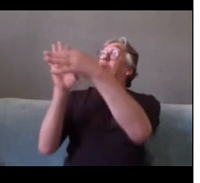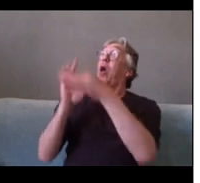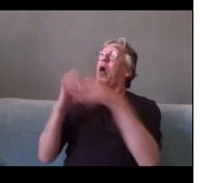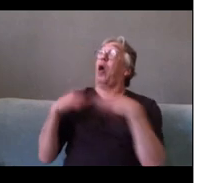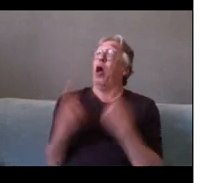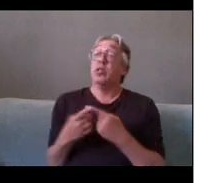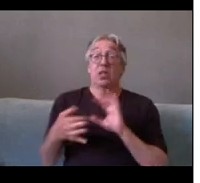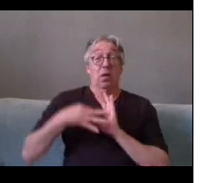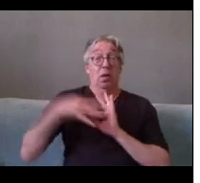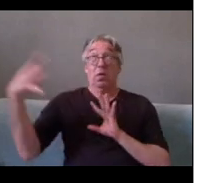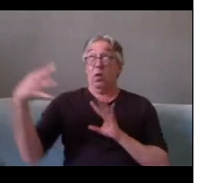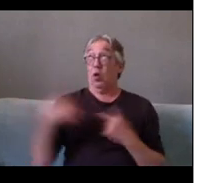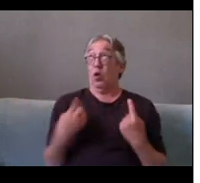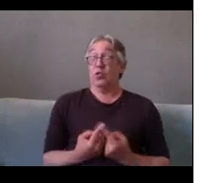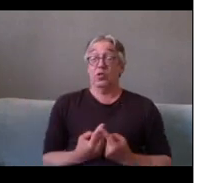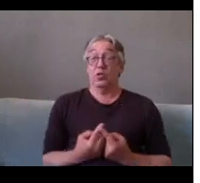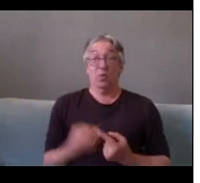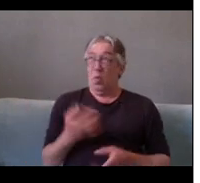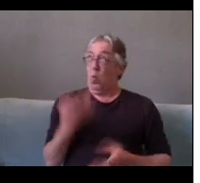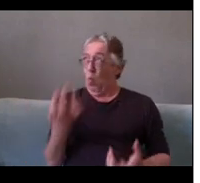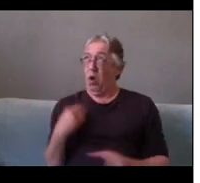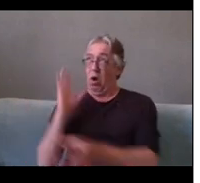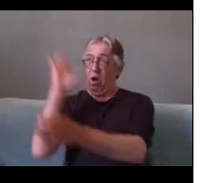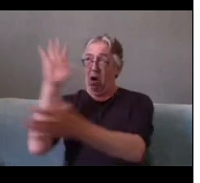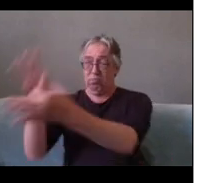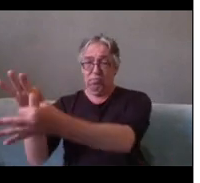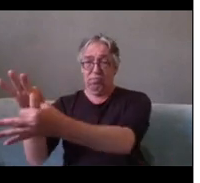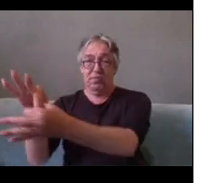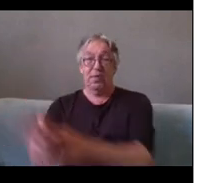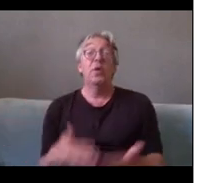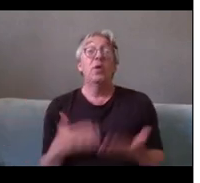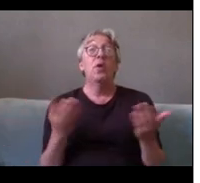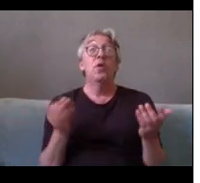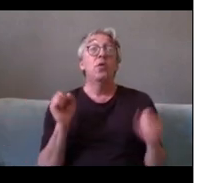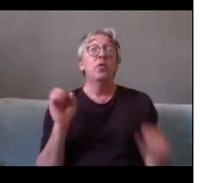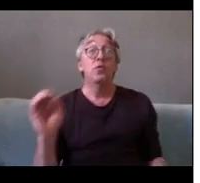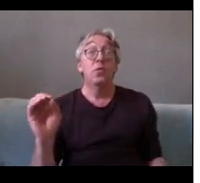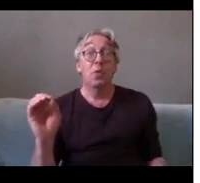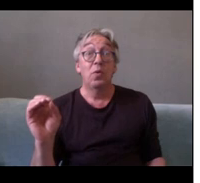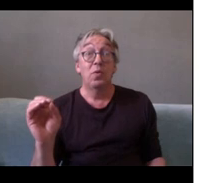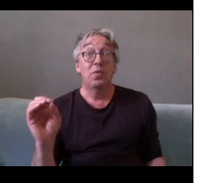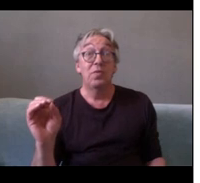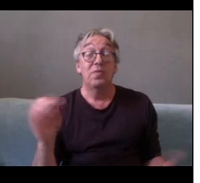It means people with disabilities need to be fully consulted and engaged